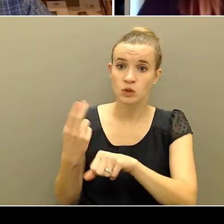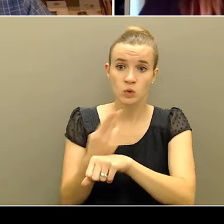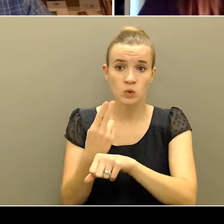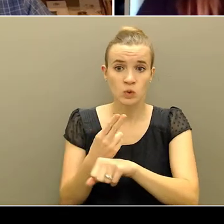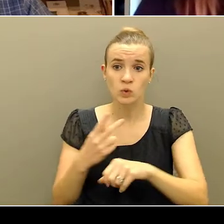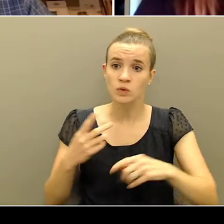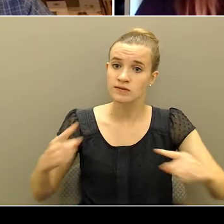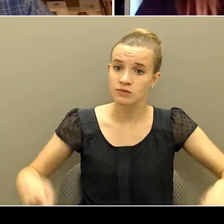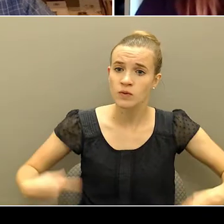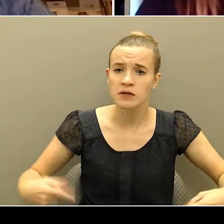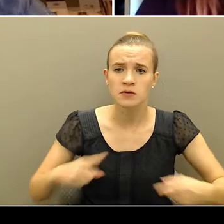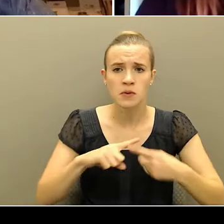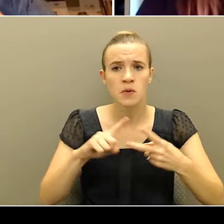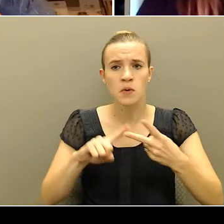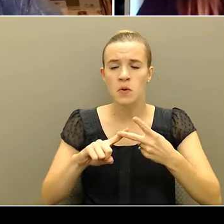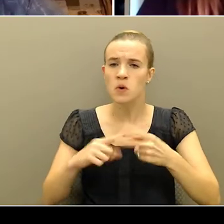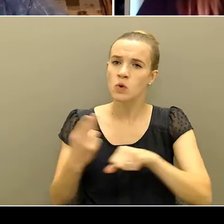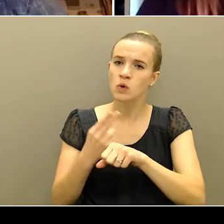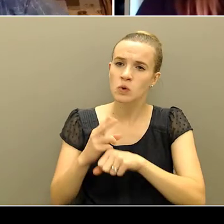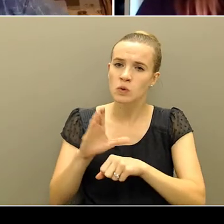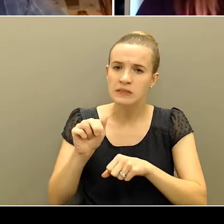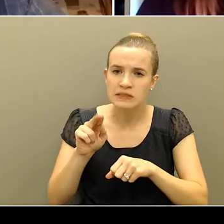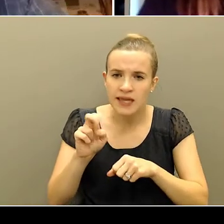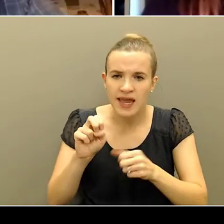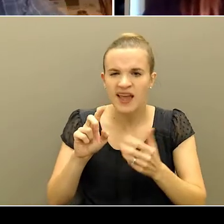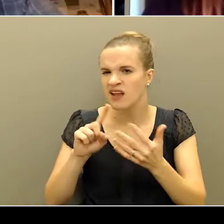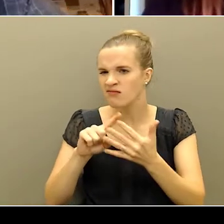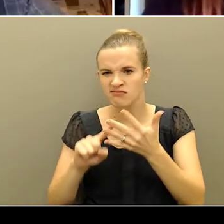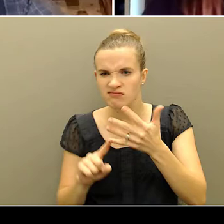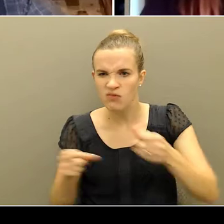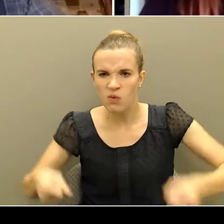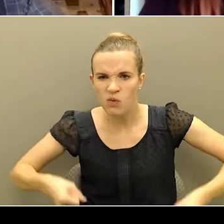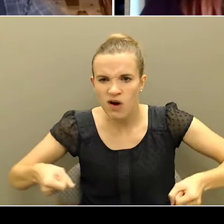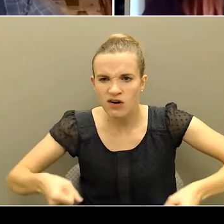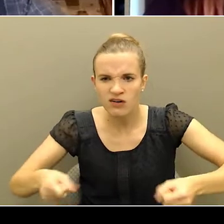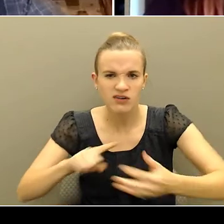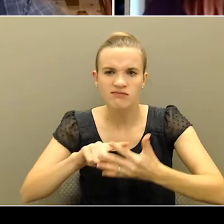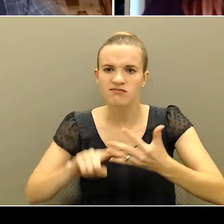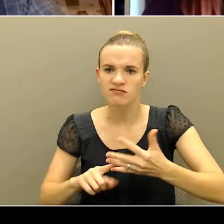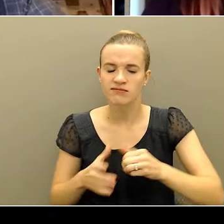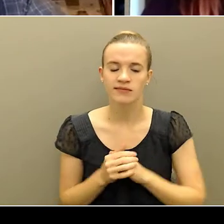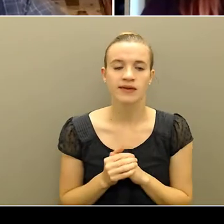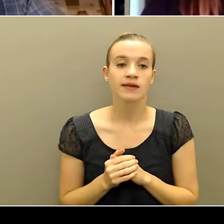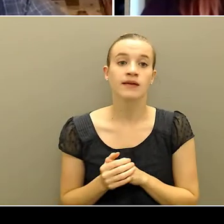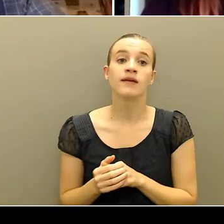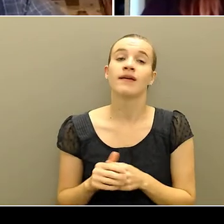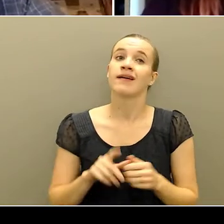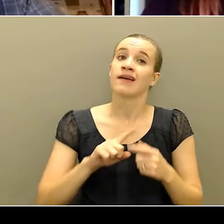website is also because of my love of nature, I grew up camping and hiking,